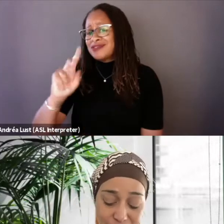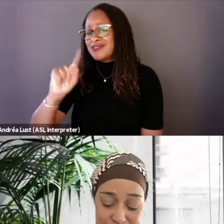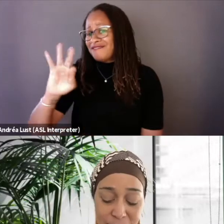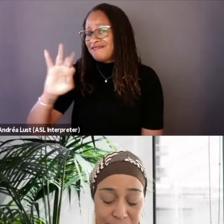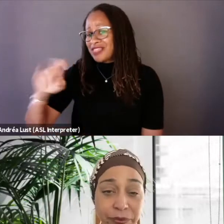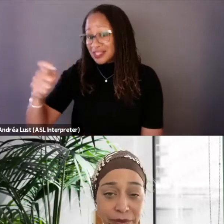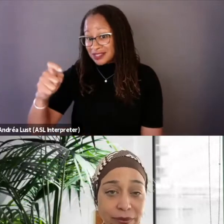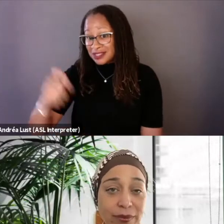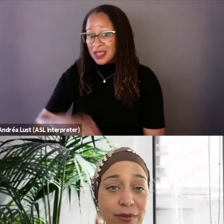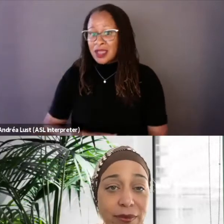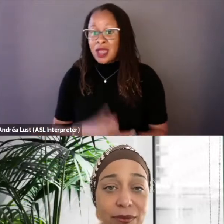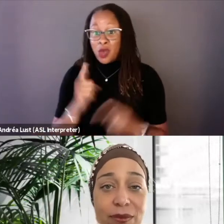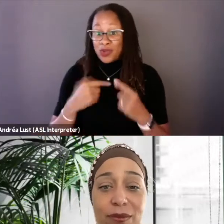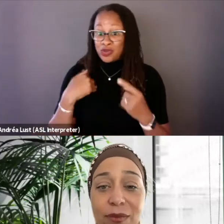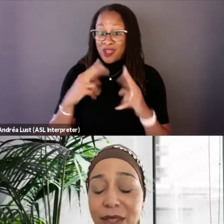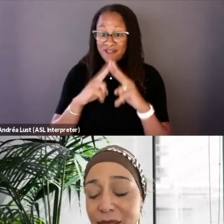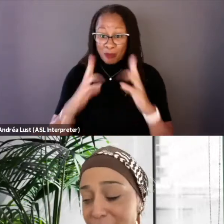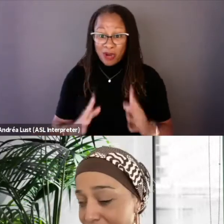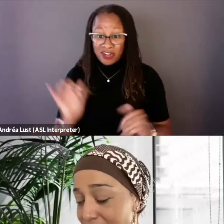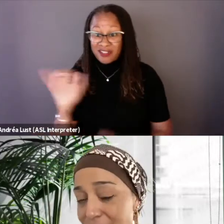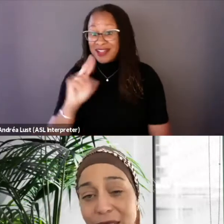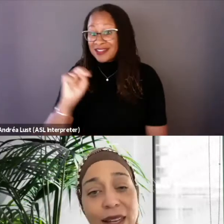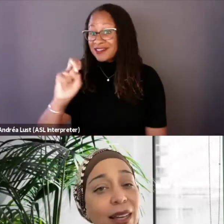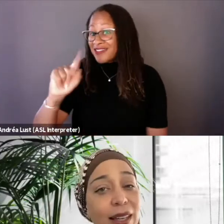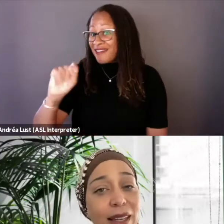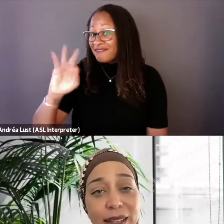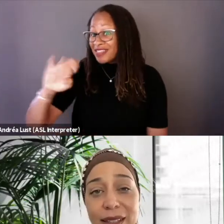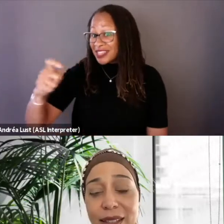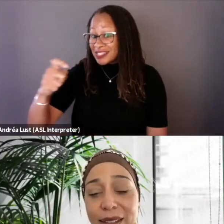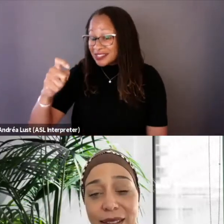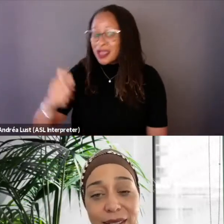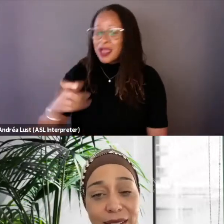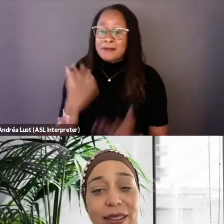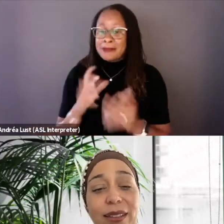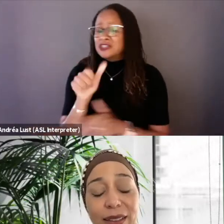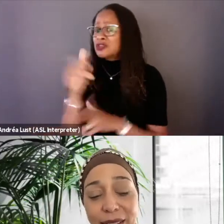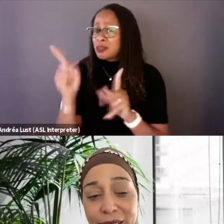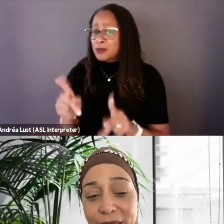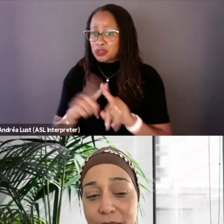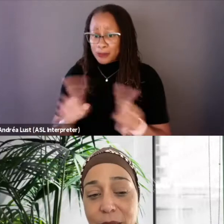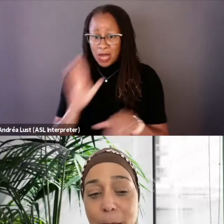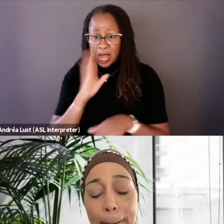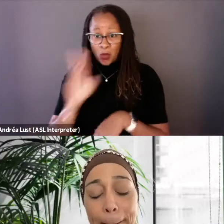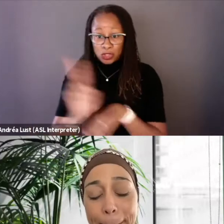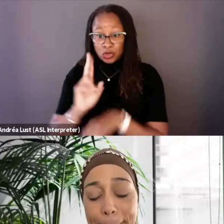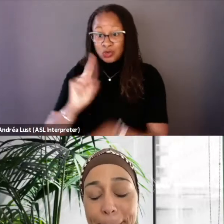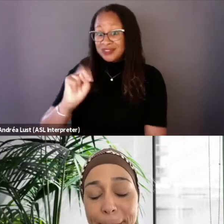when you have a partner like Netflix, it may be somebody else, but I'll use Netflix as an example.